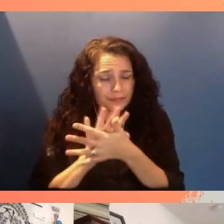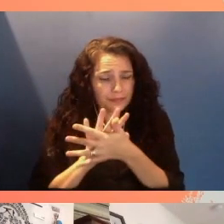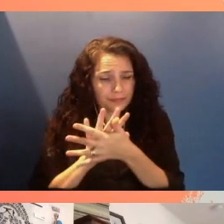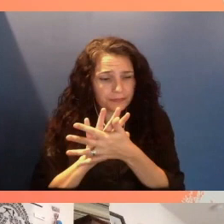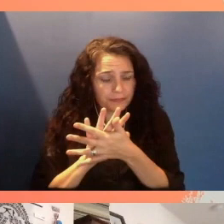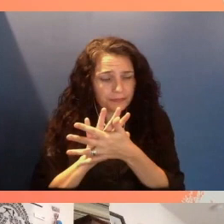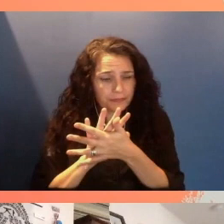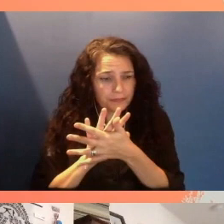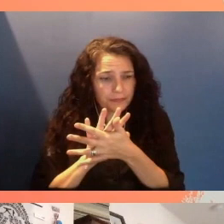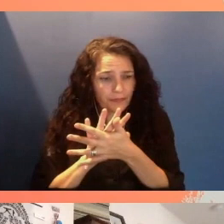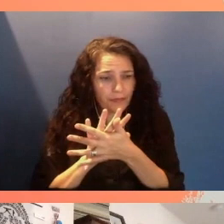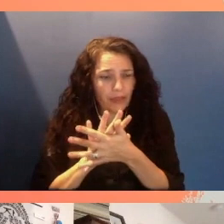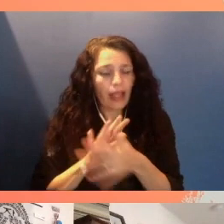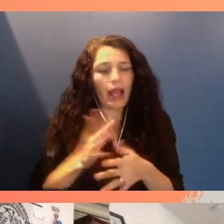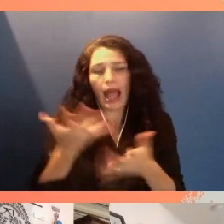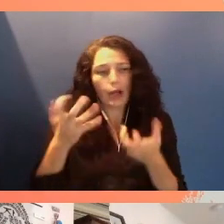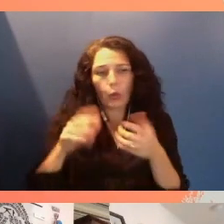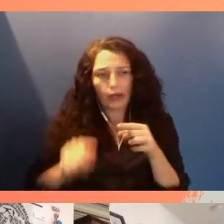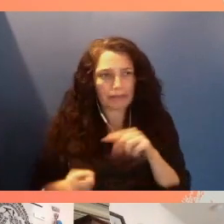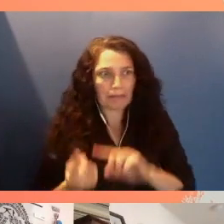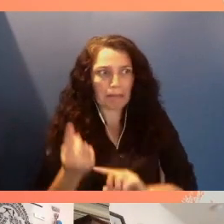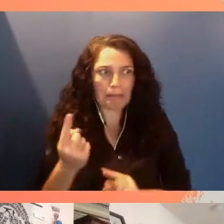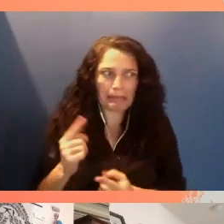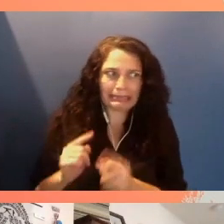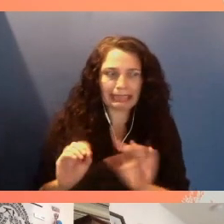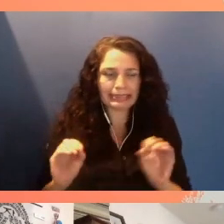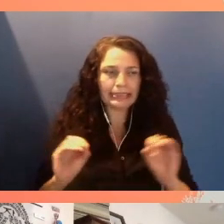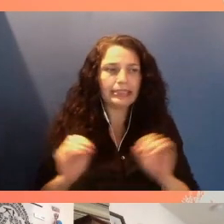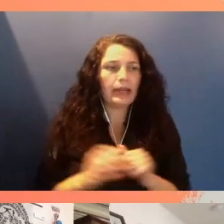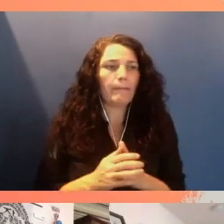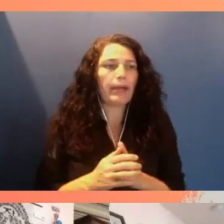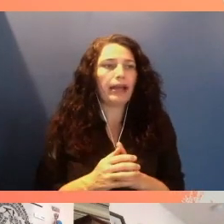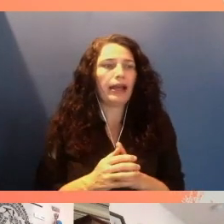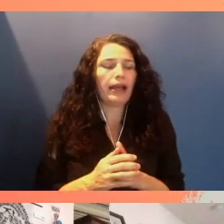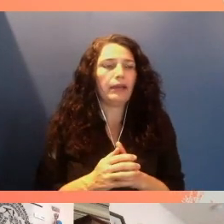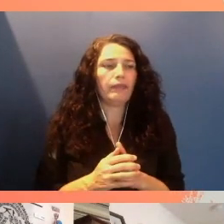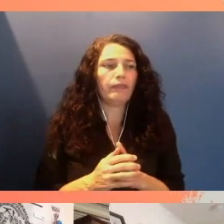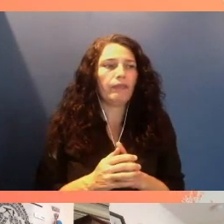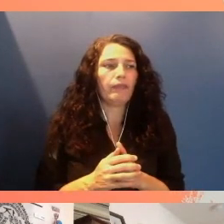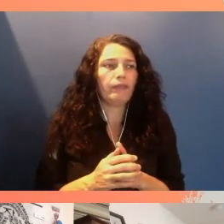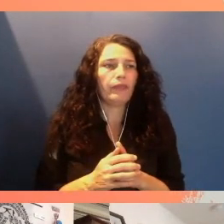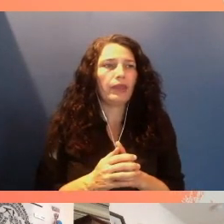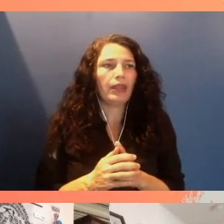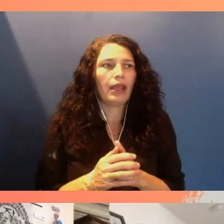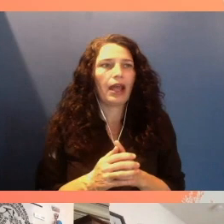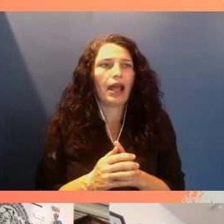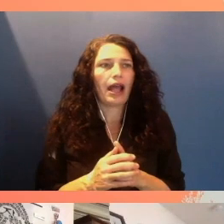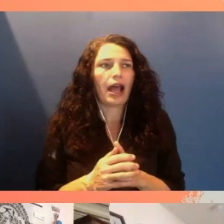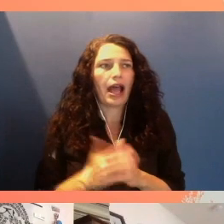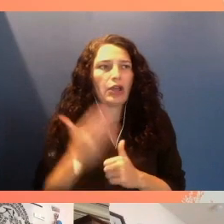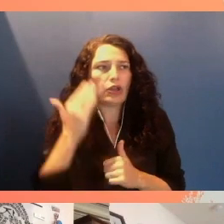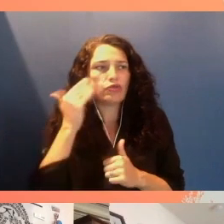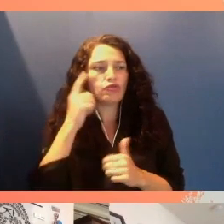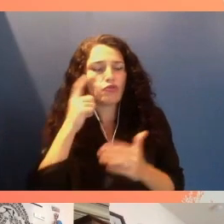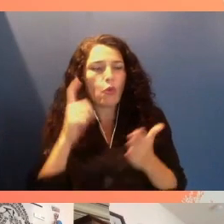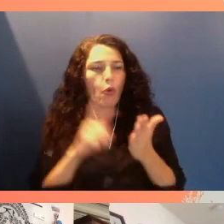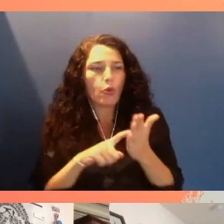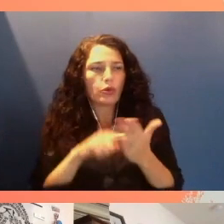but I just know when the film reached a point where it started to have all of the beauty about it and the sound design and the color